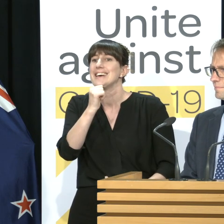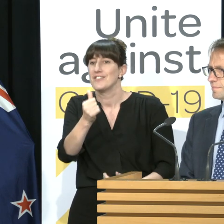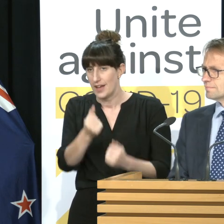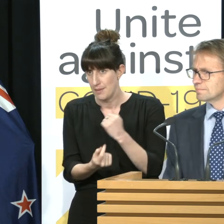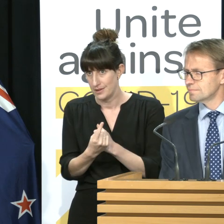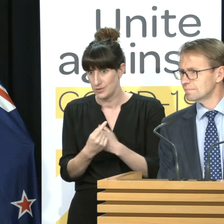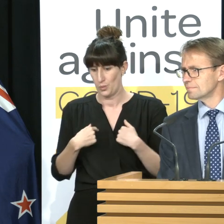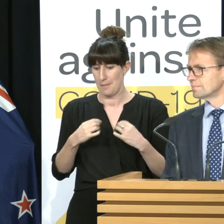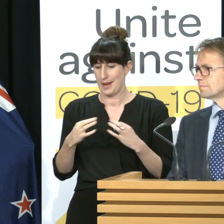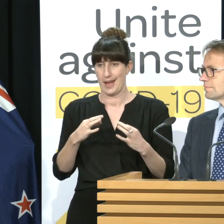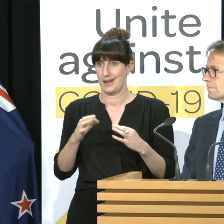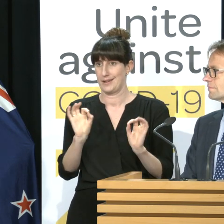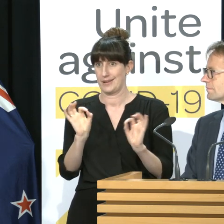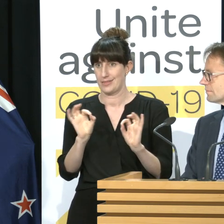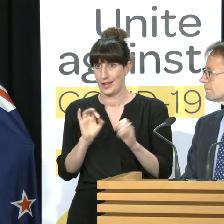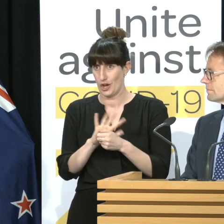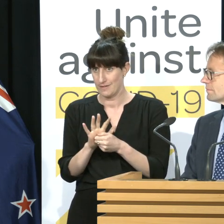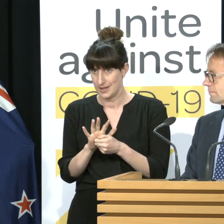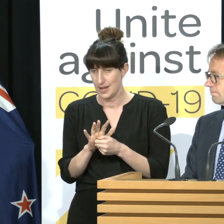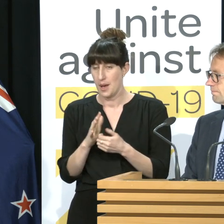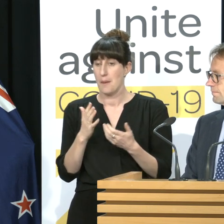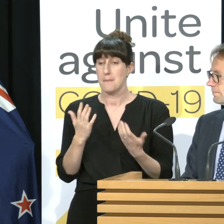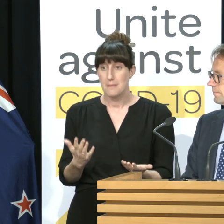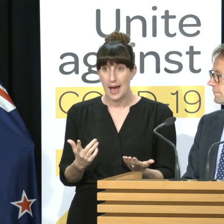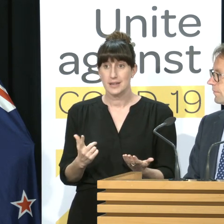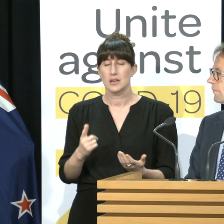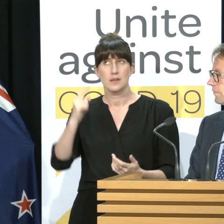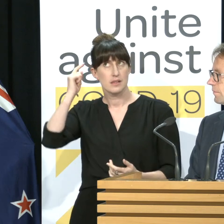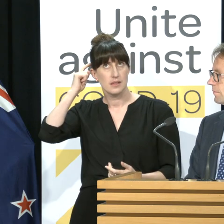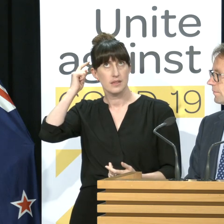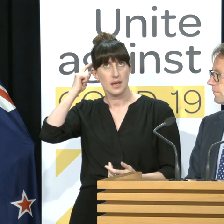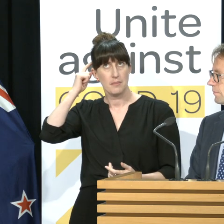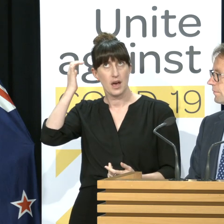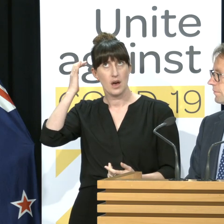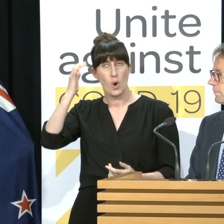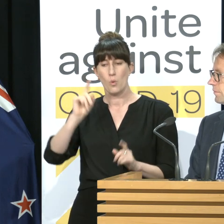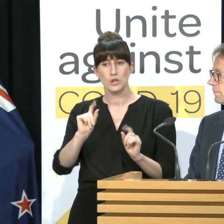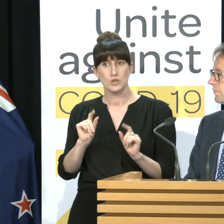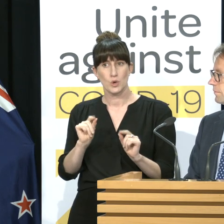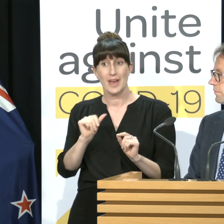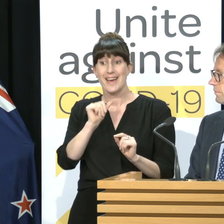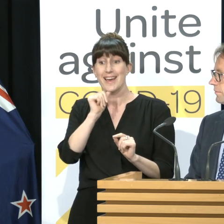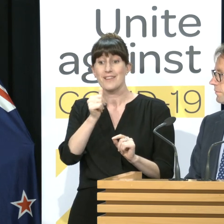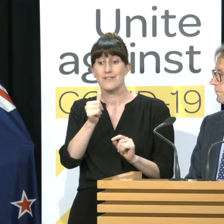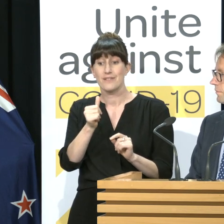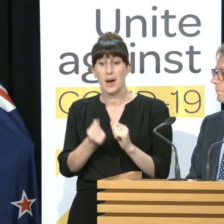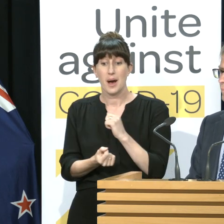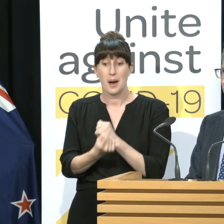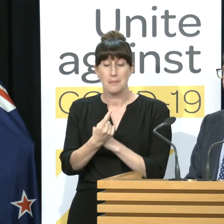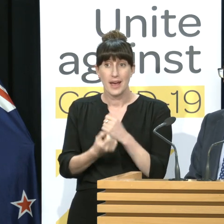But it's always useful for people to have in the back of their minds, what would I do if something unexpected happened while I was away on holiday.